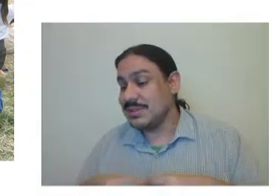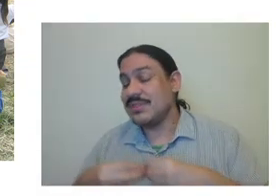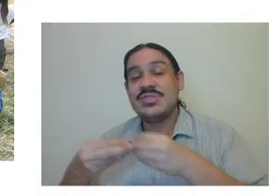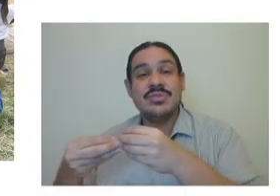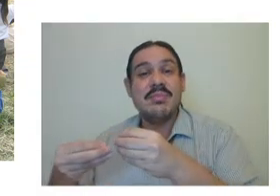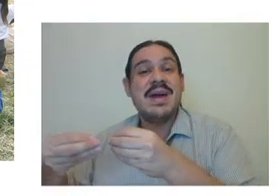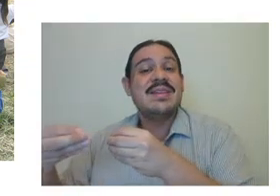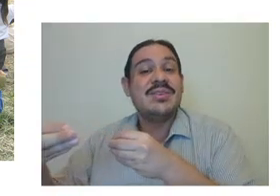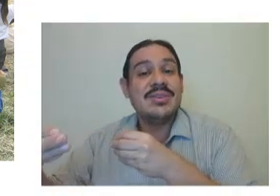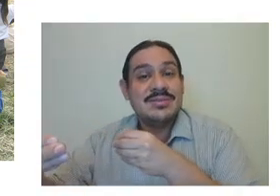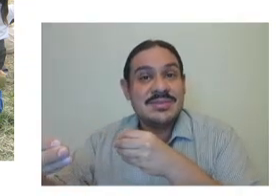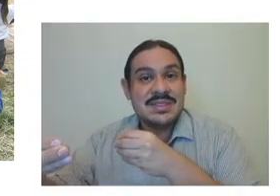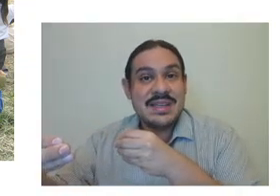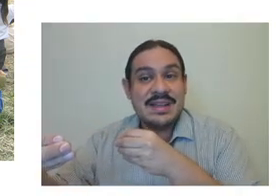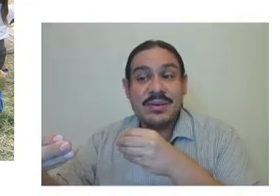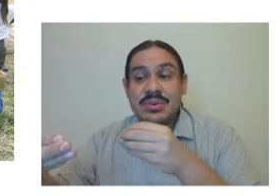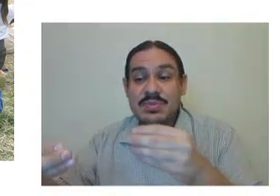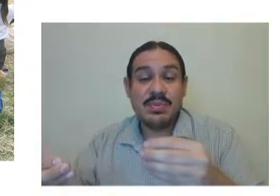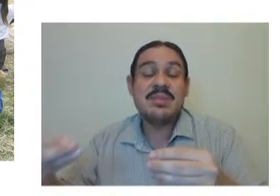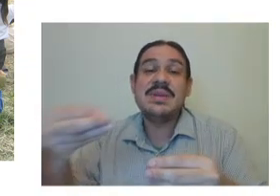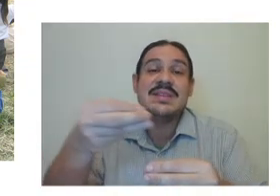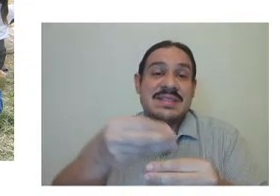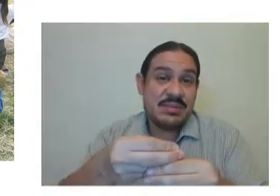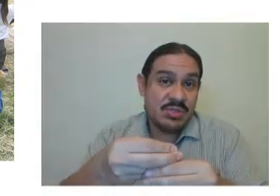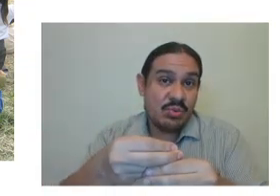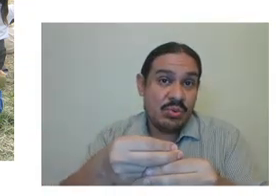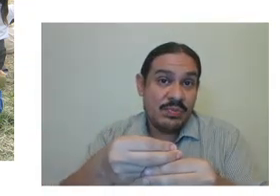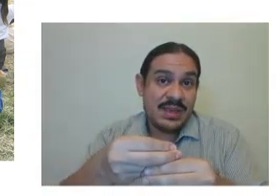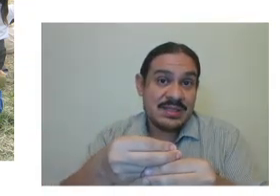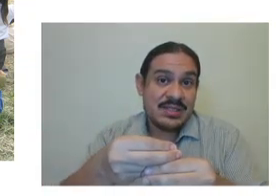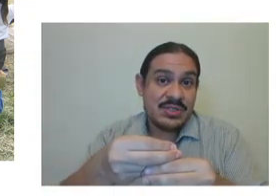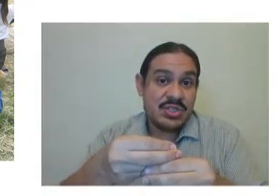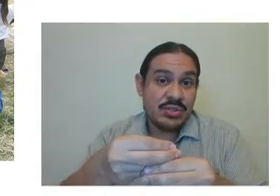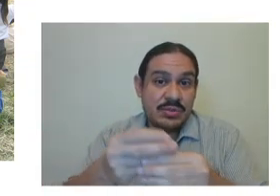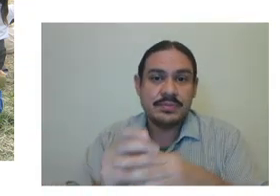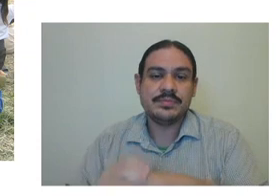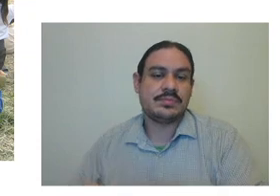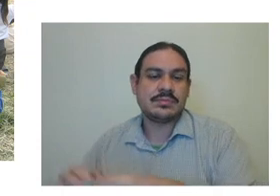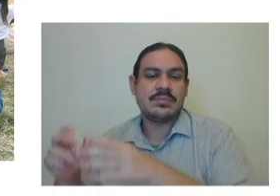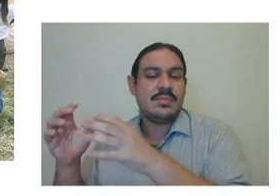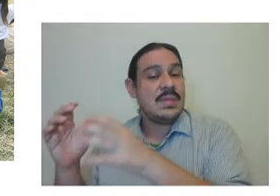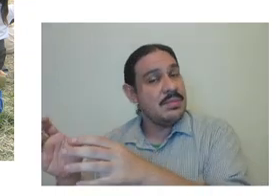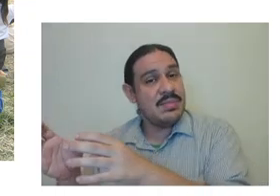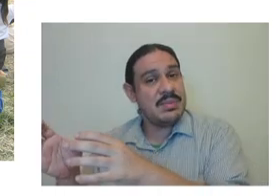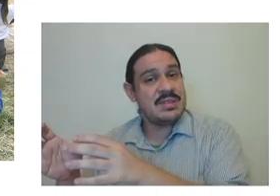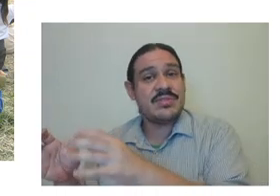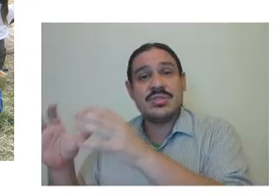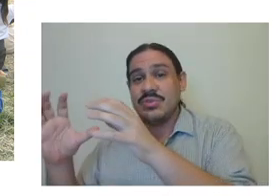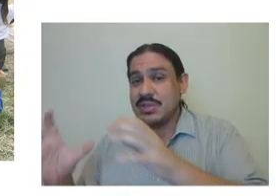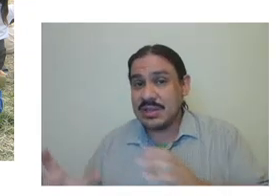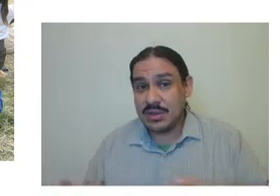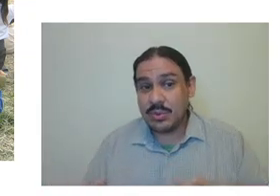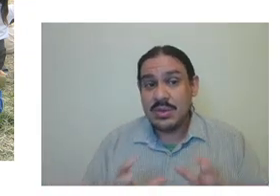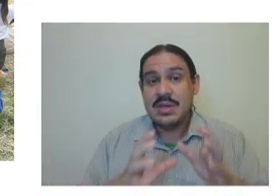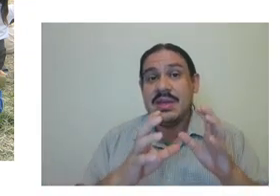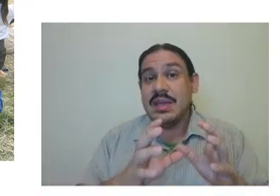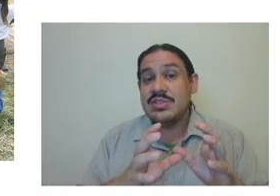into a school of their own there's different combinations for this in society depending